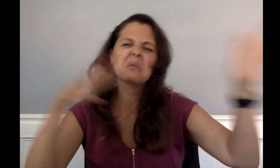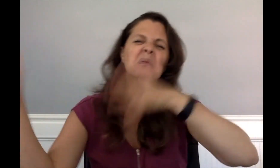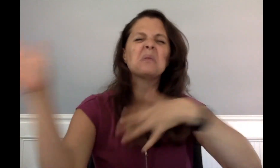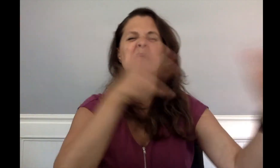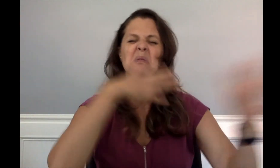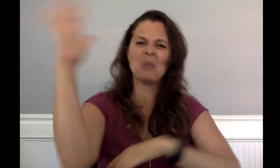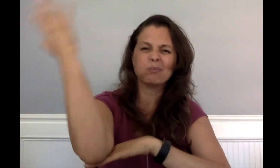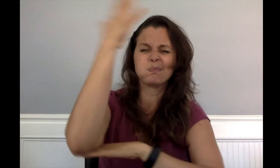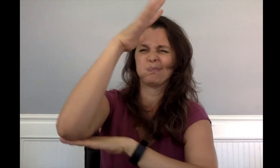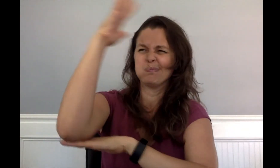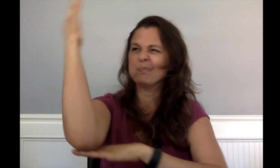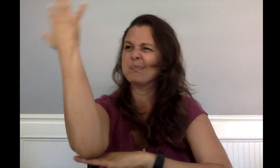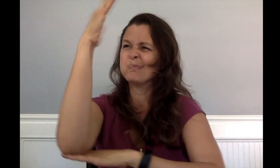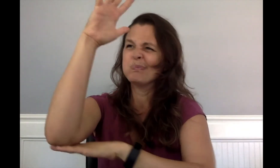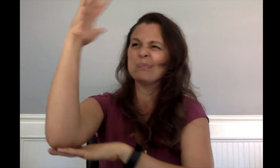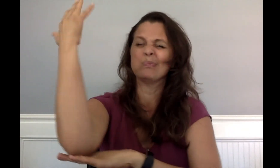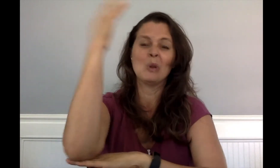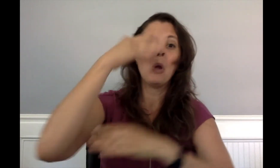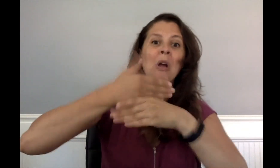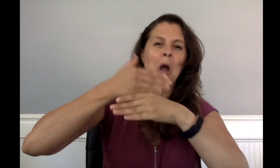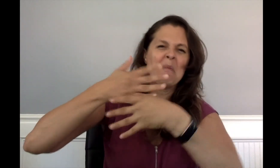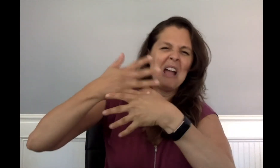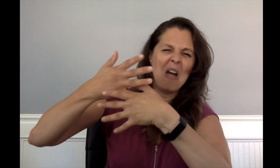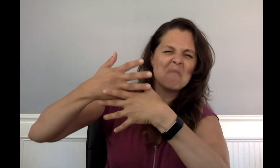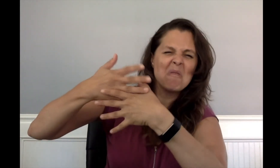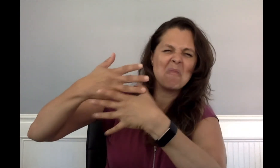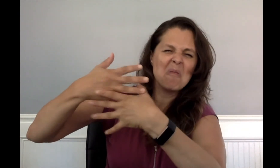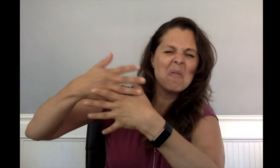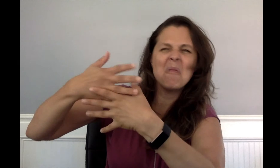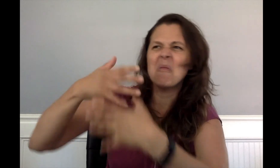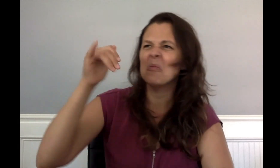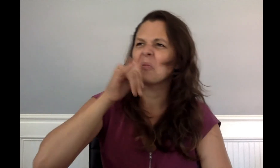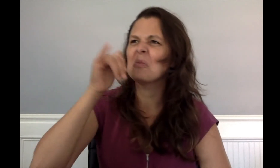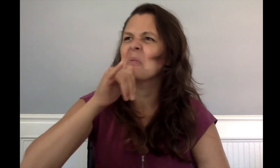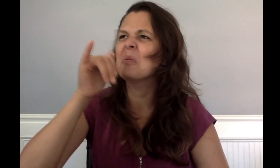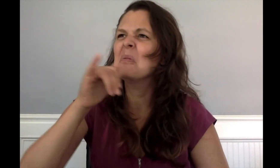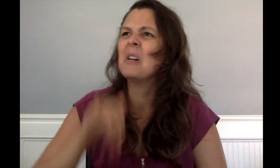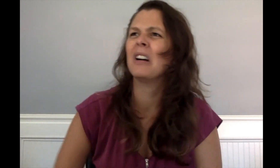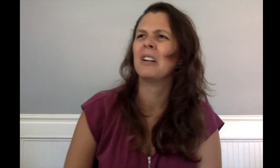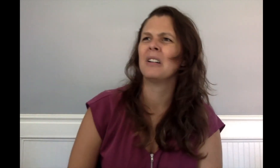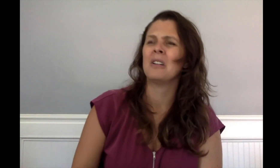Wind lashed at the trees and rattled the windows.